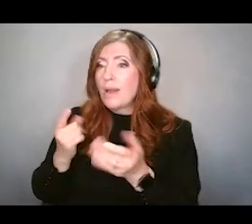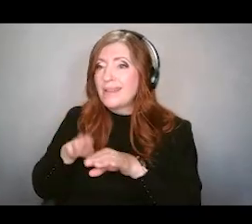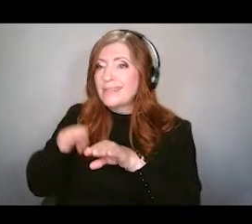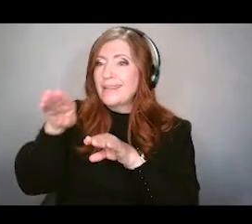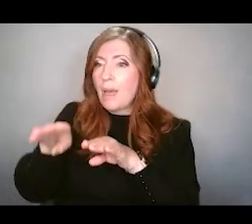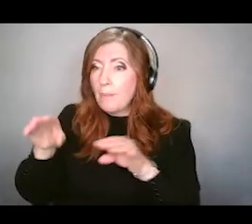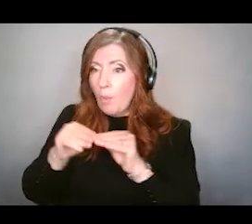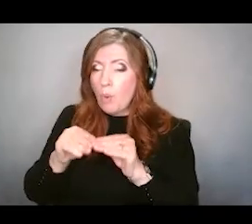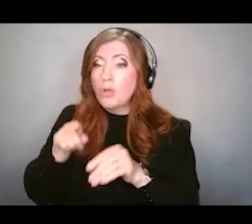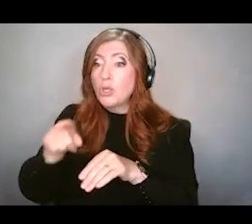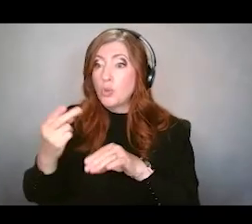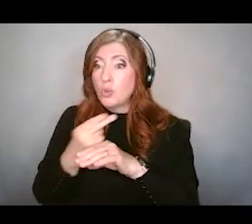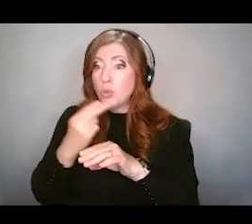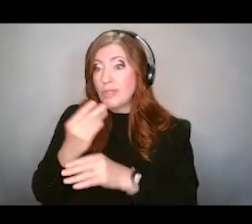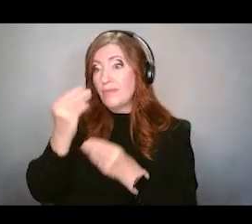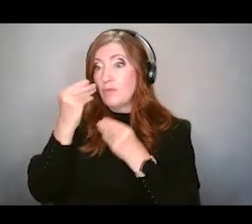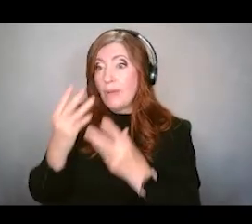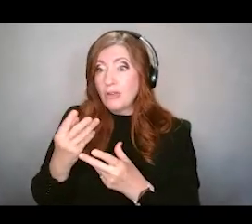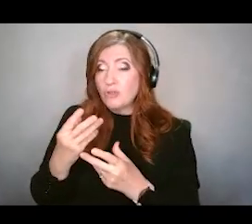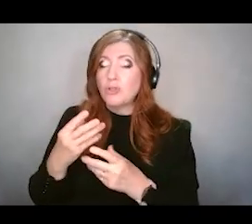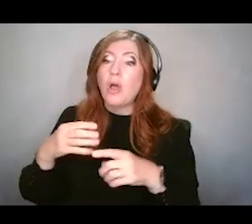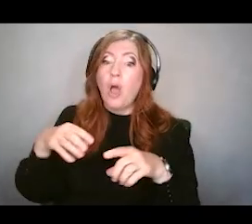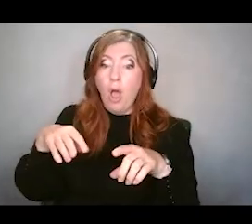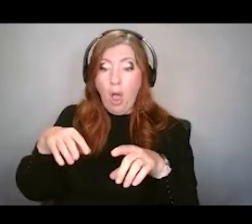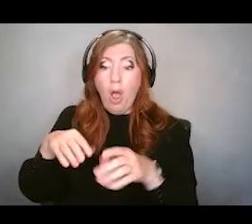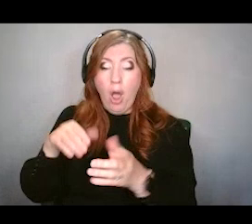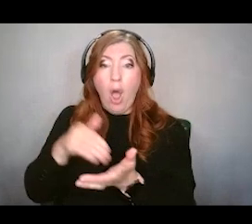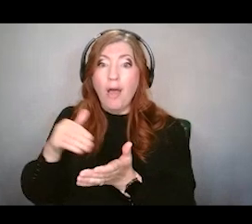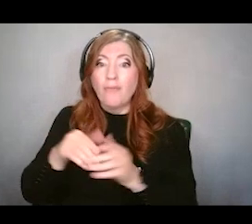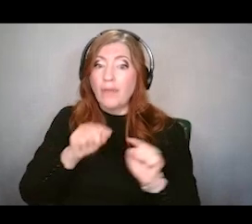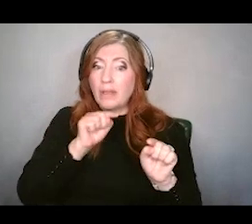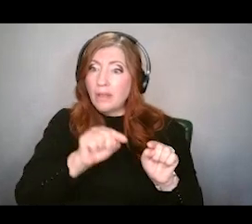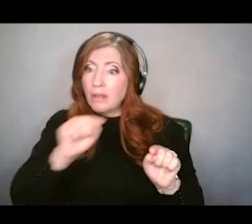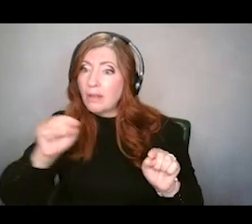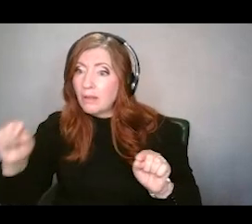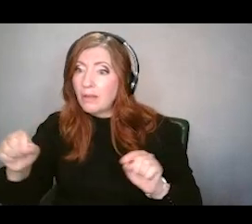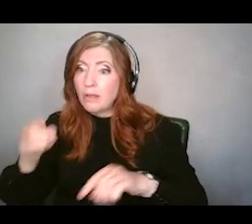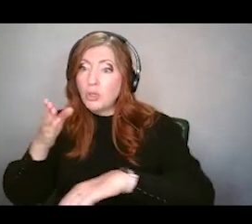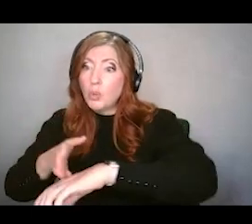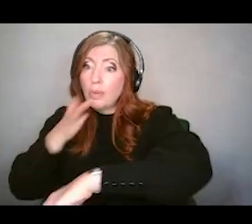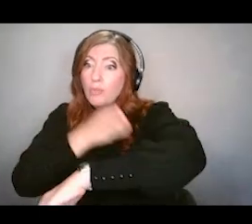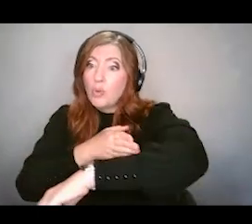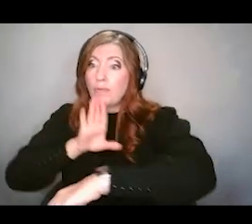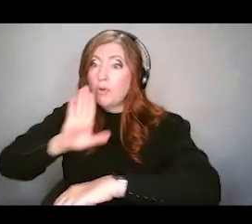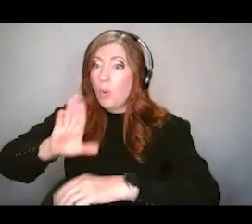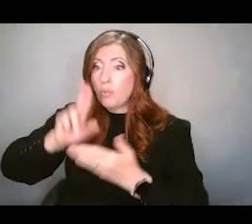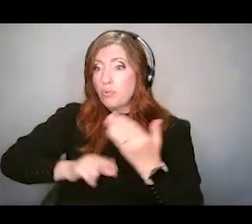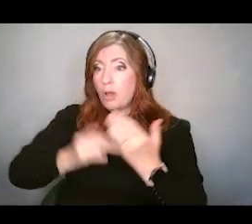often in aggregate, to improve your project over time. This might include